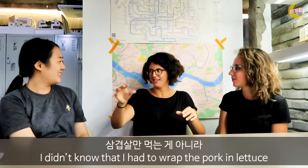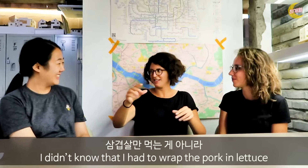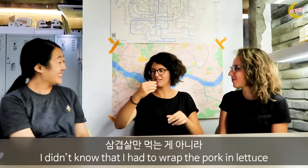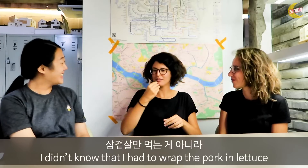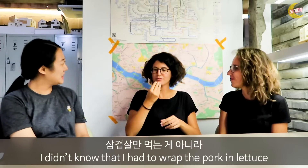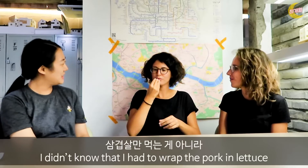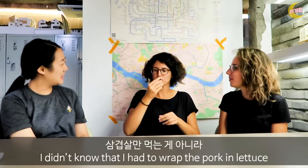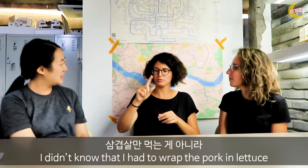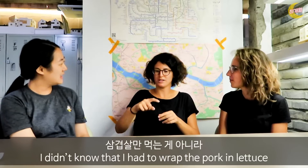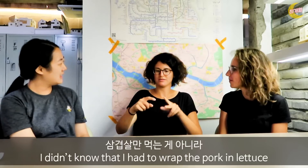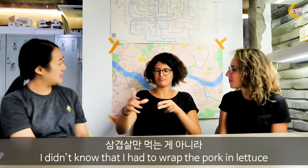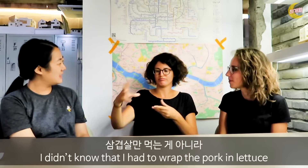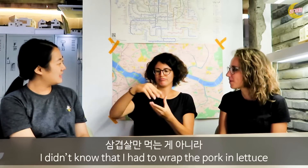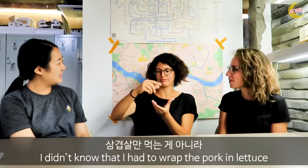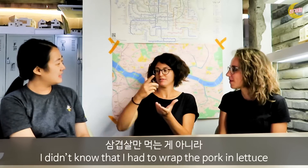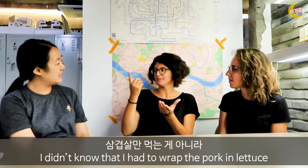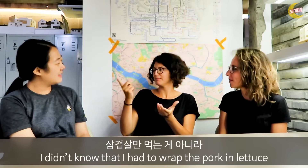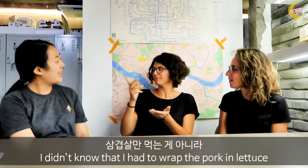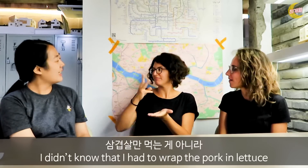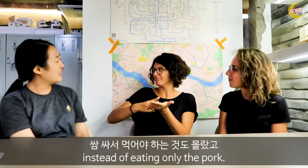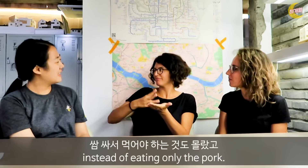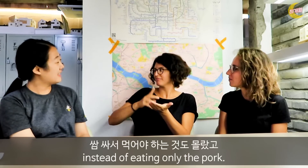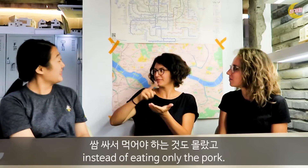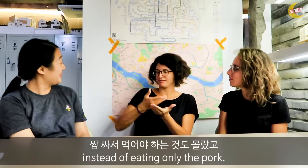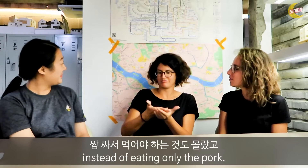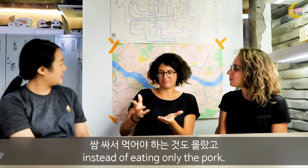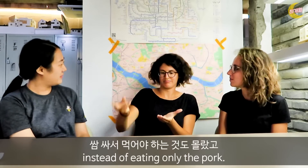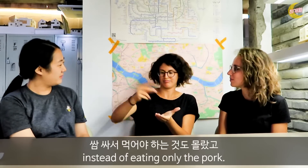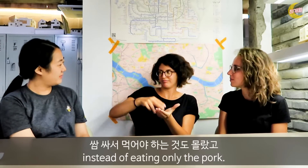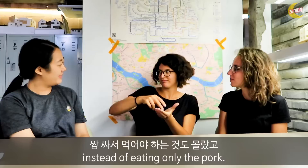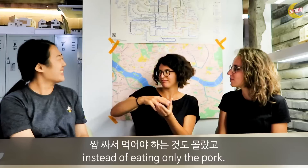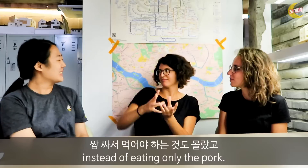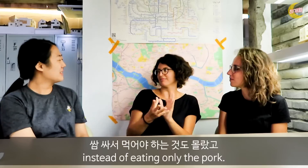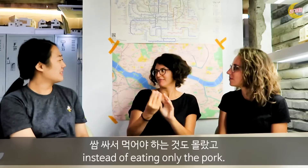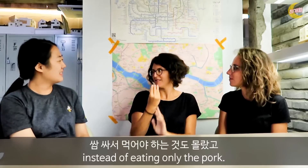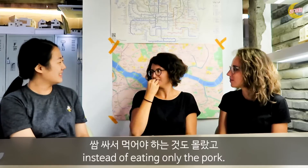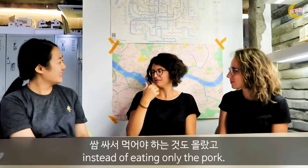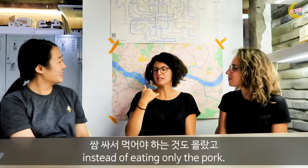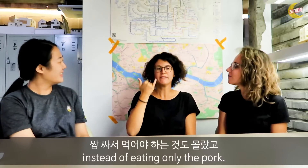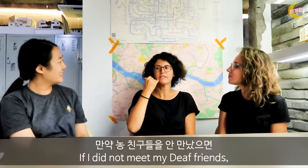I didn’t know that I had to wrap the pork in lettuce instead of eating only the pork.